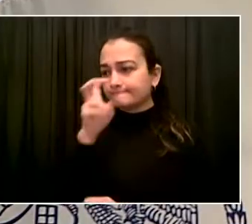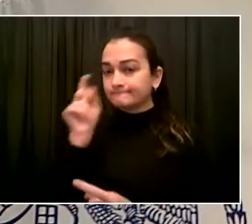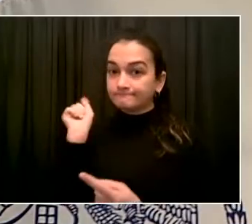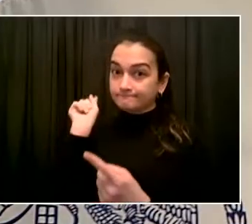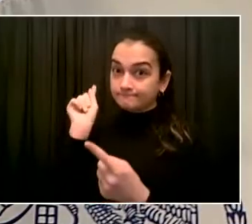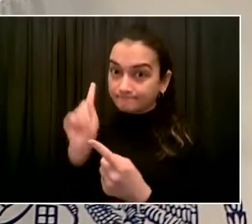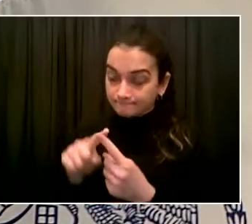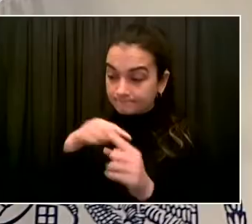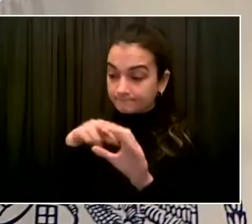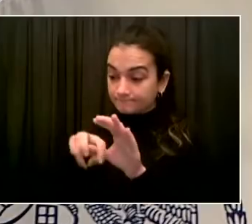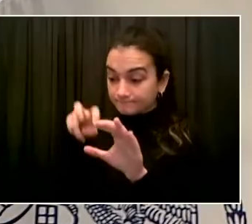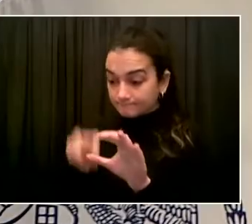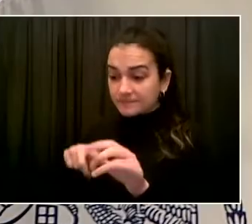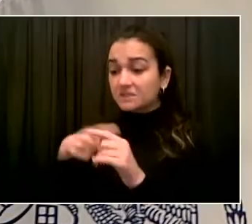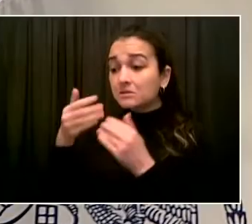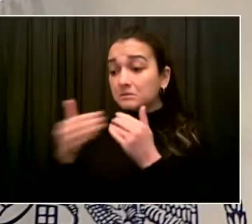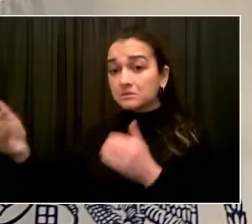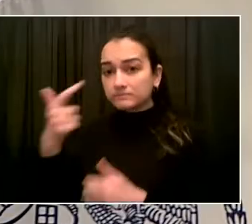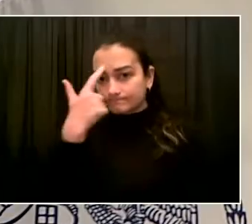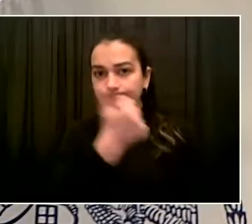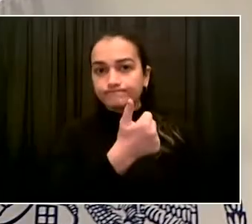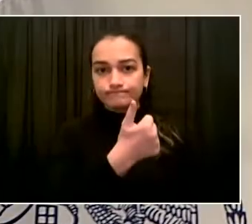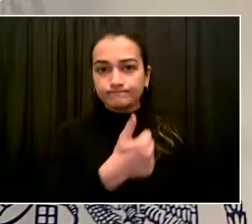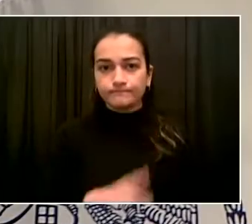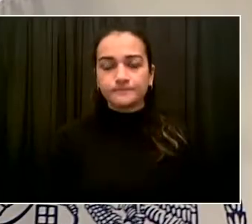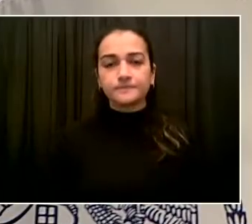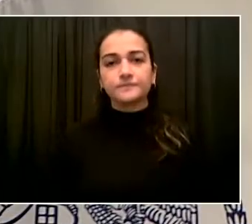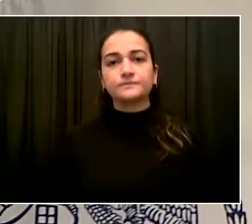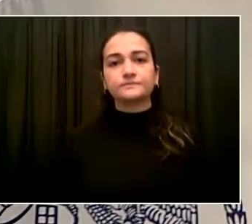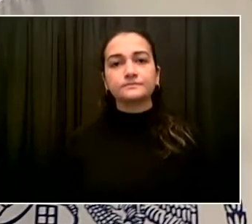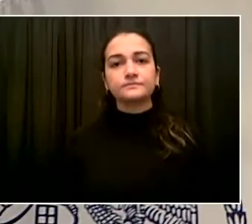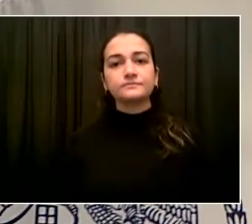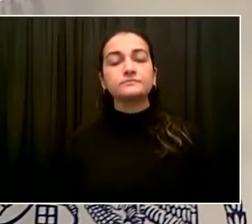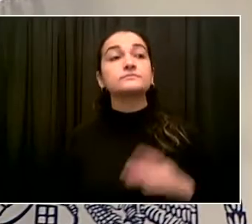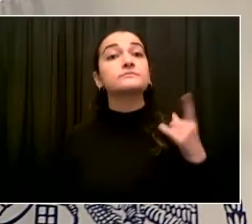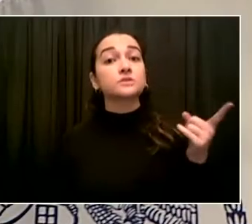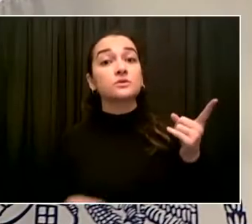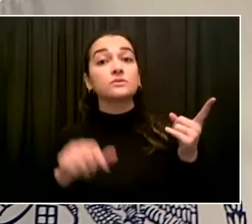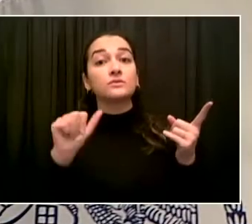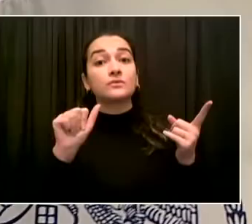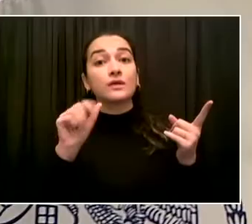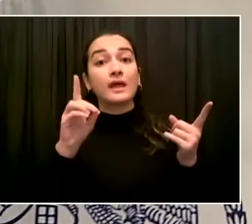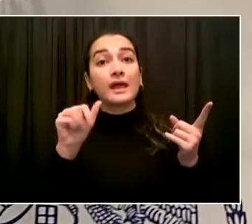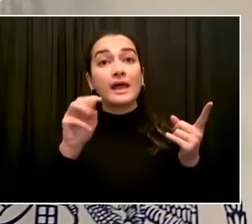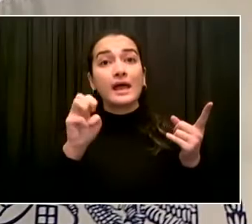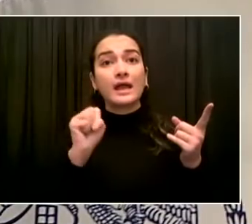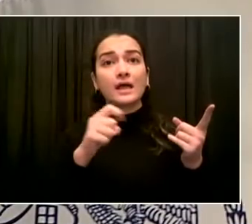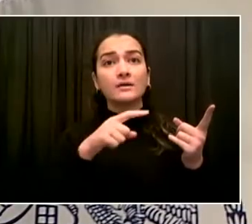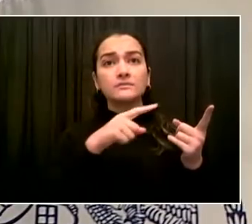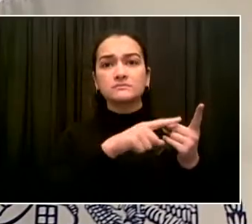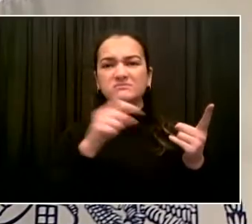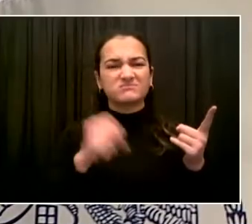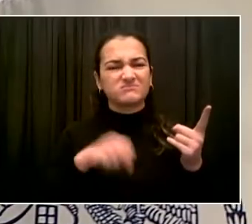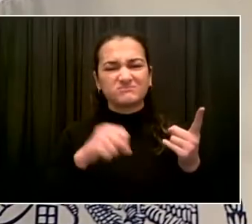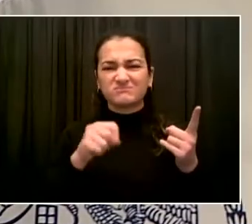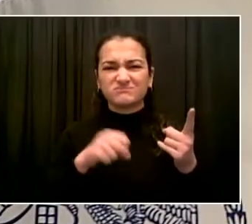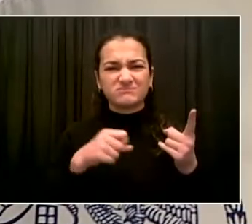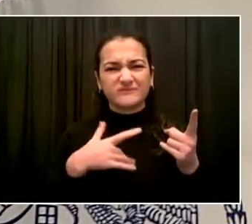UNDERANSTDSH TE URGEN CYOF THE SITUATION. I WILL LET HIM SPEAK FOR HIMSELF ABOUT